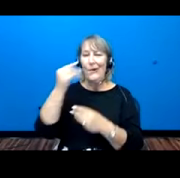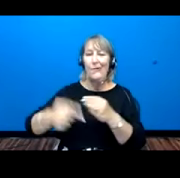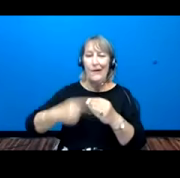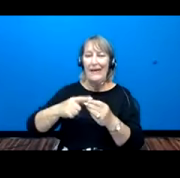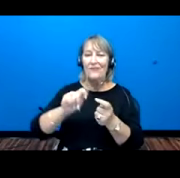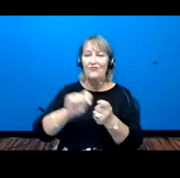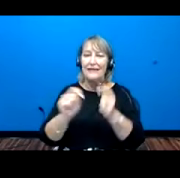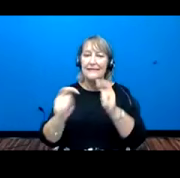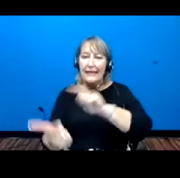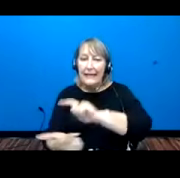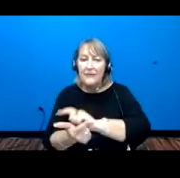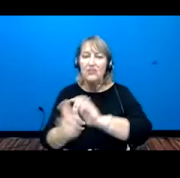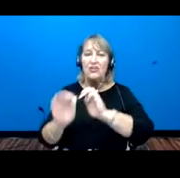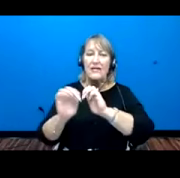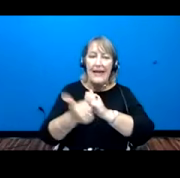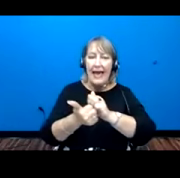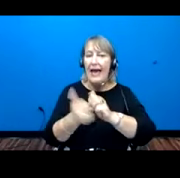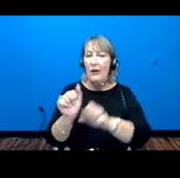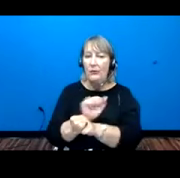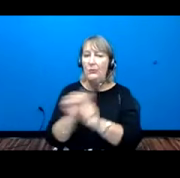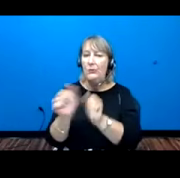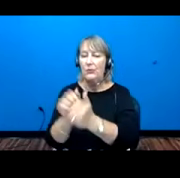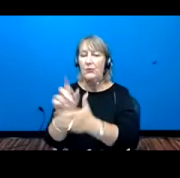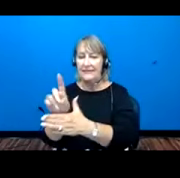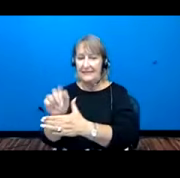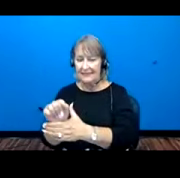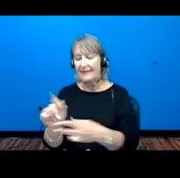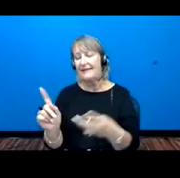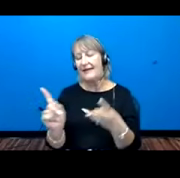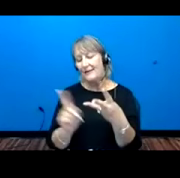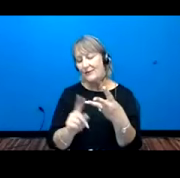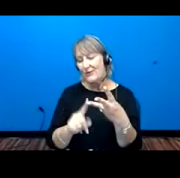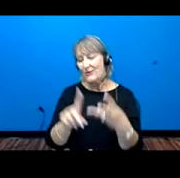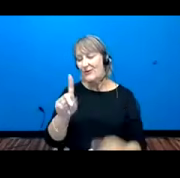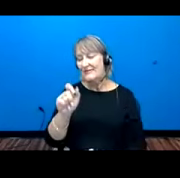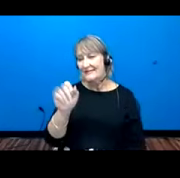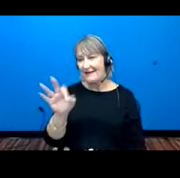And so thank you all so much. And then, of course, Deaf Link, as we referred to earlier,